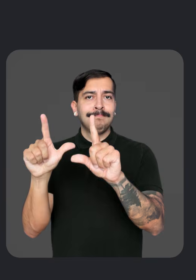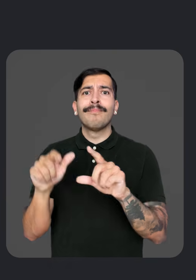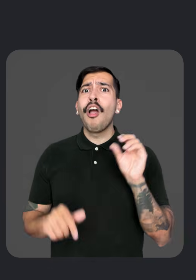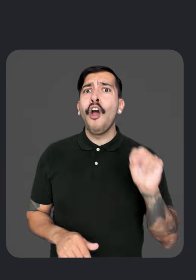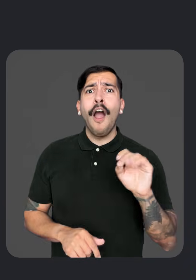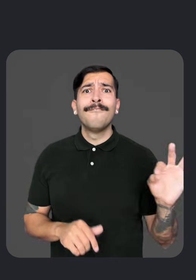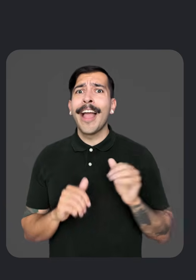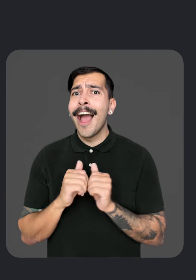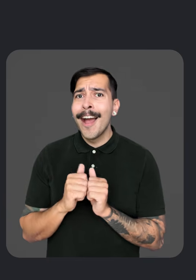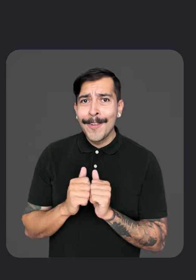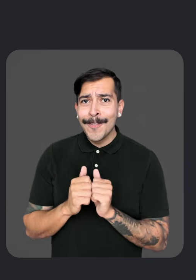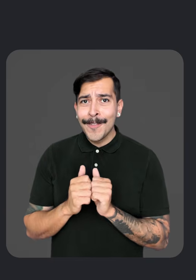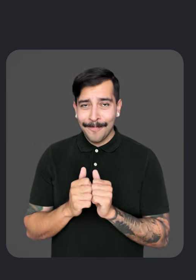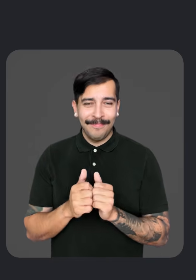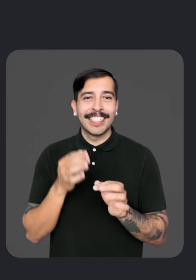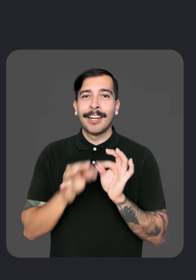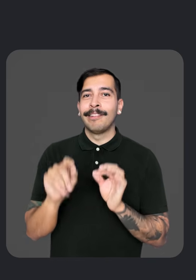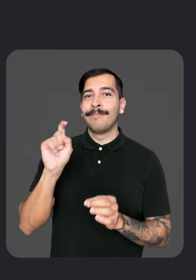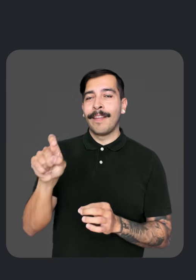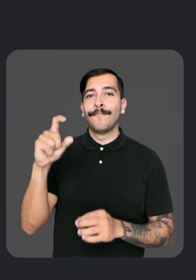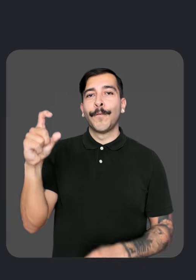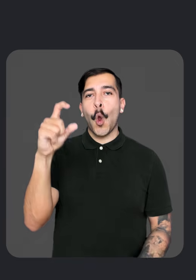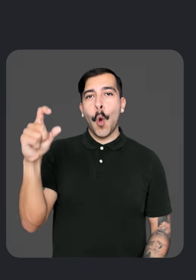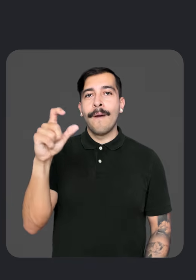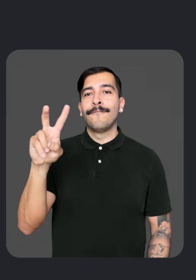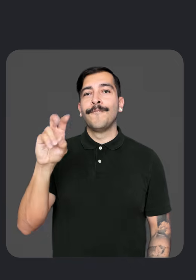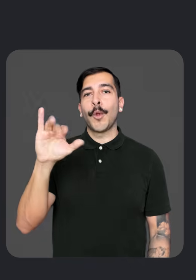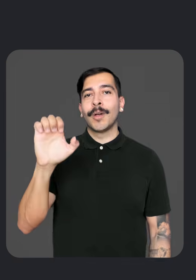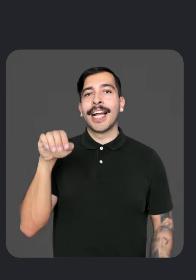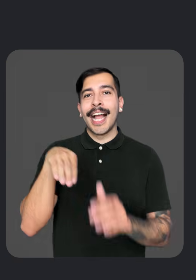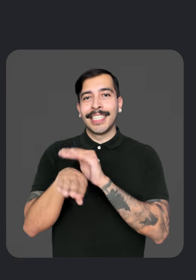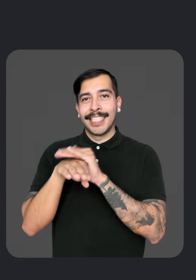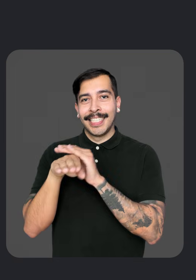To turn listening on or off, simply tap the floating Voice access shortcut.